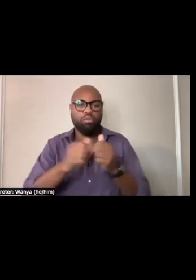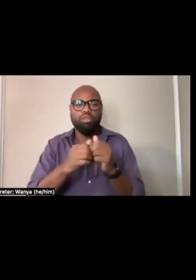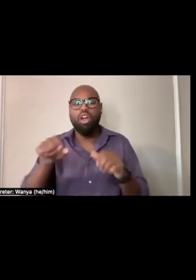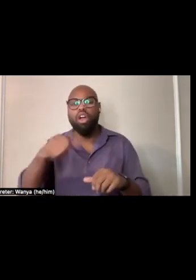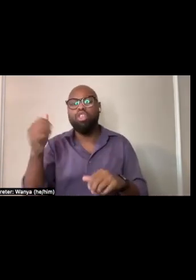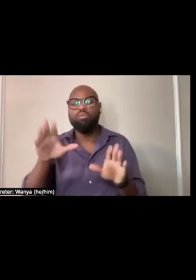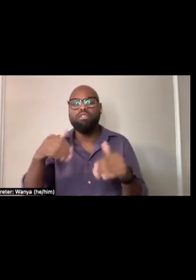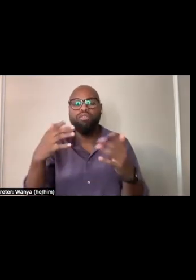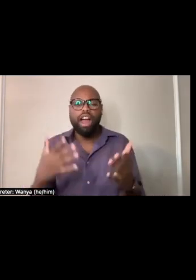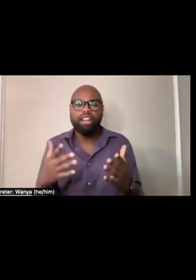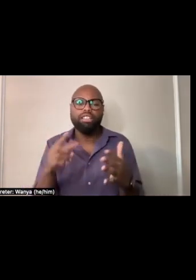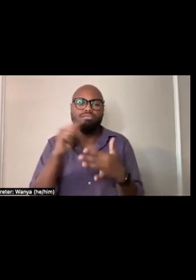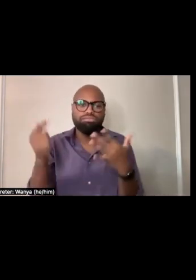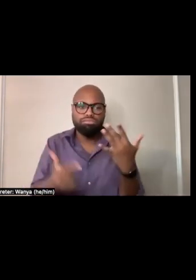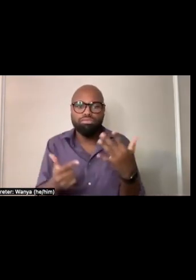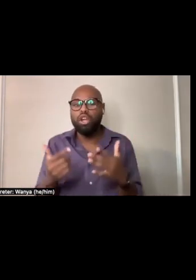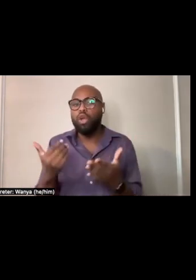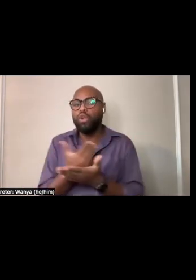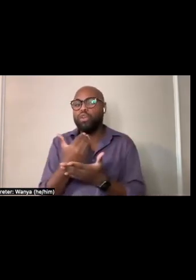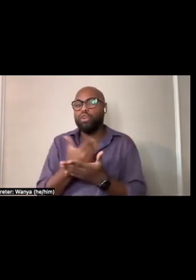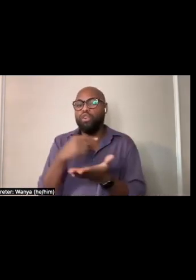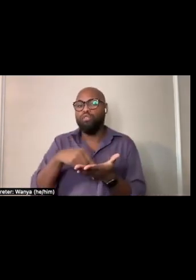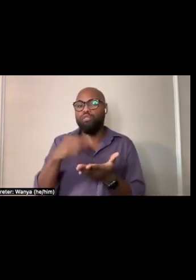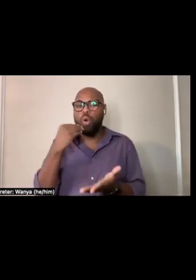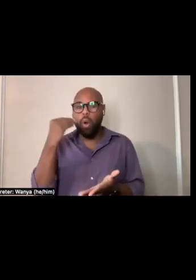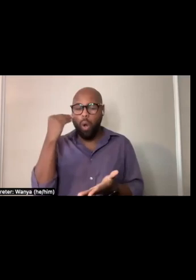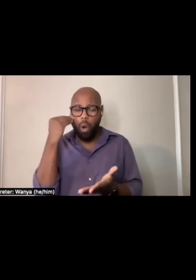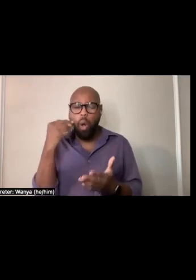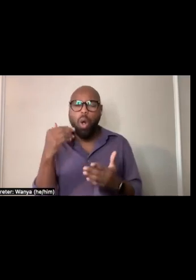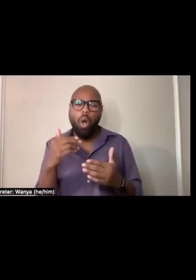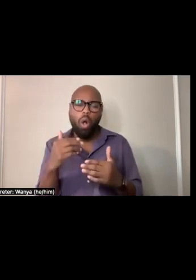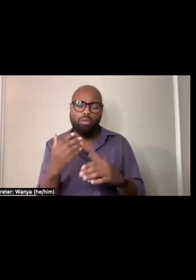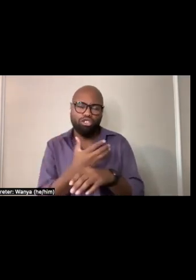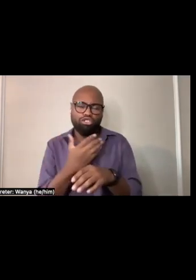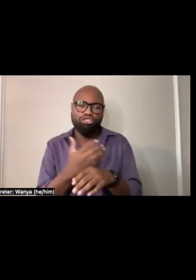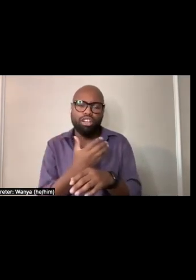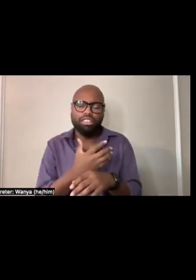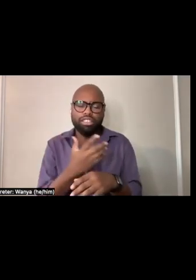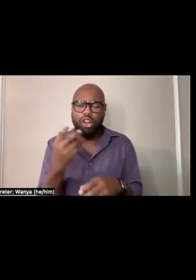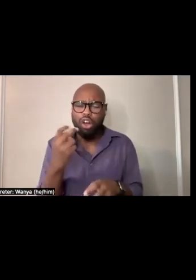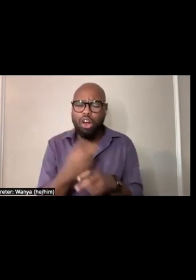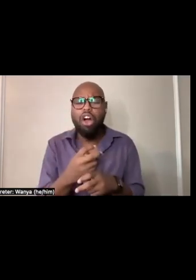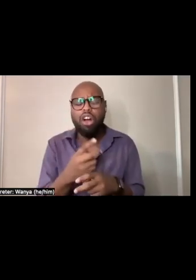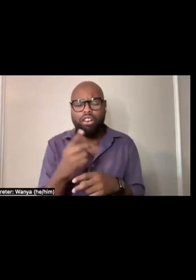New affordable home construction is really difficult and time-consuming. Adding an additional barrier.